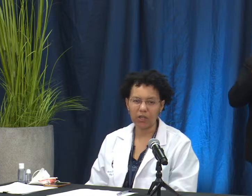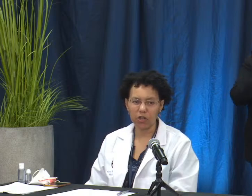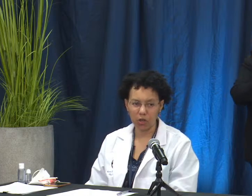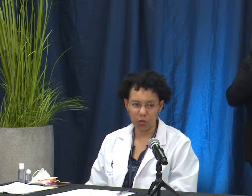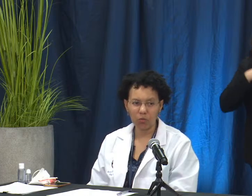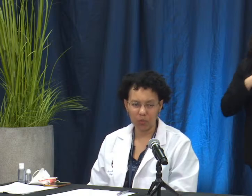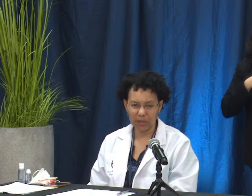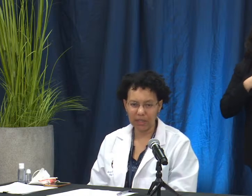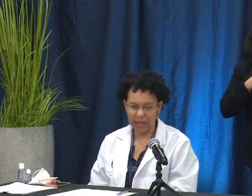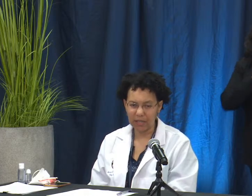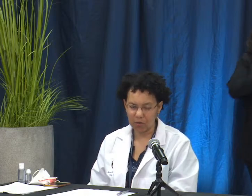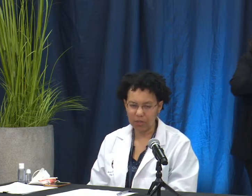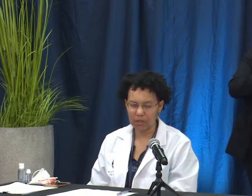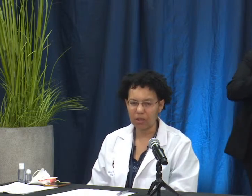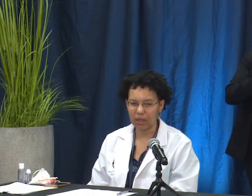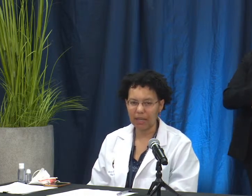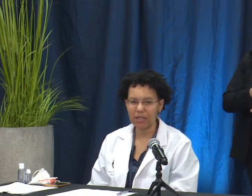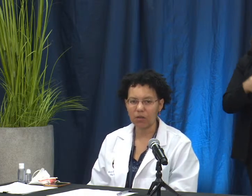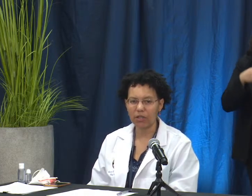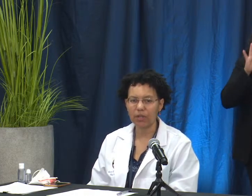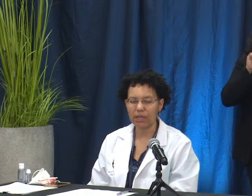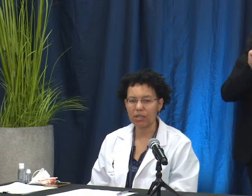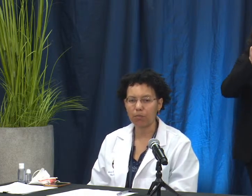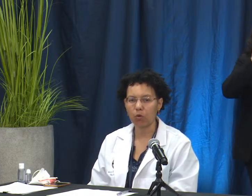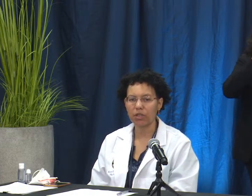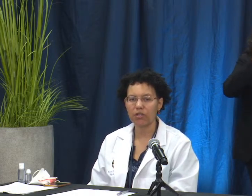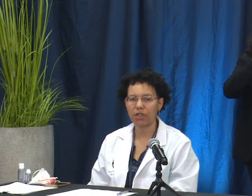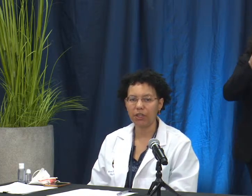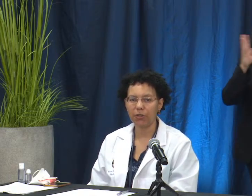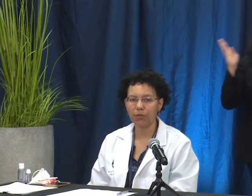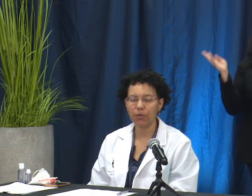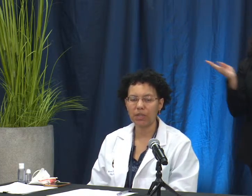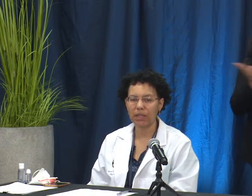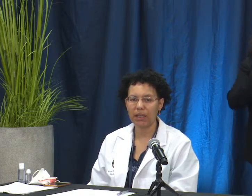know what the day is going to look like so I do think it's important to use the